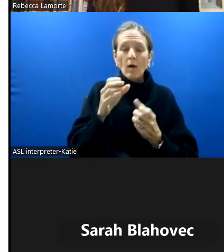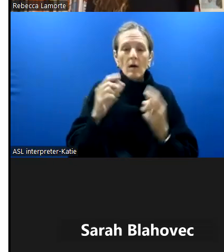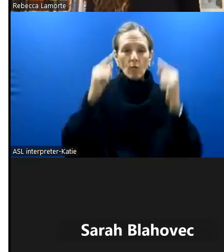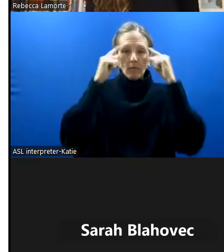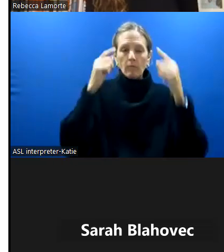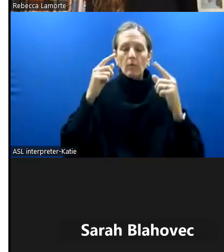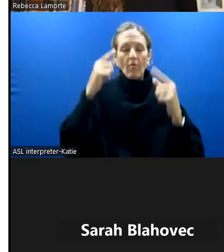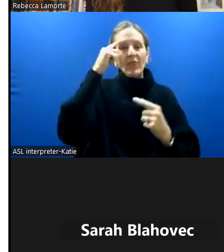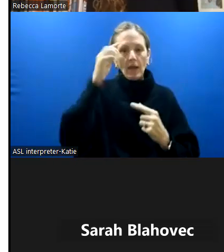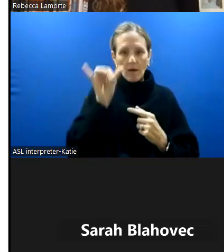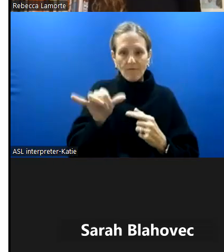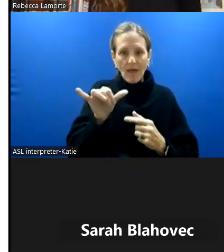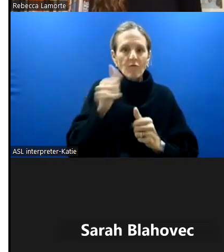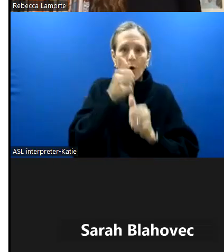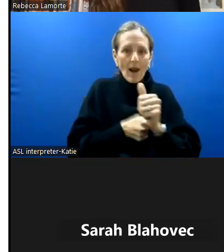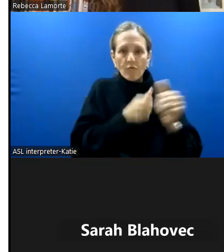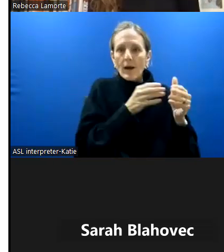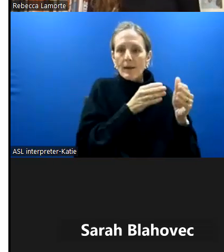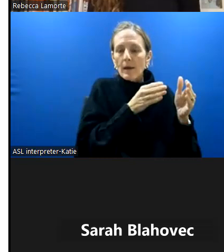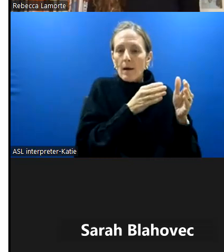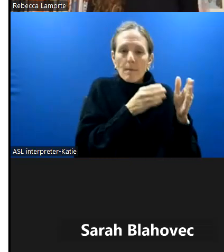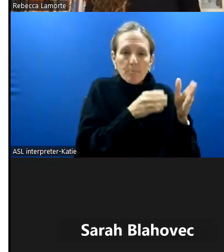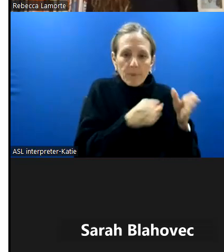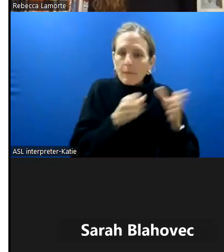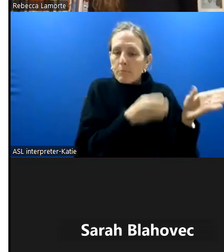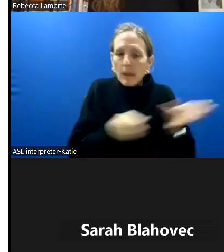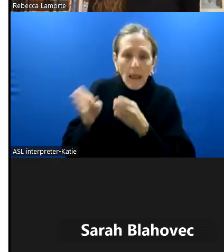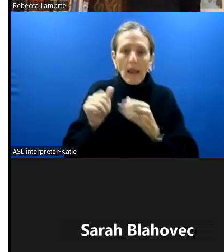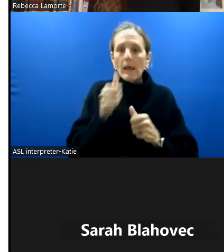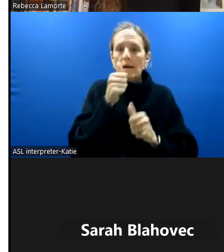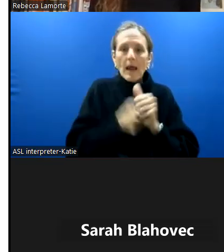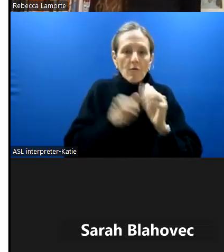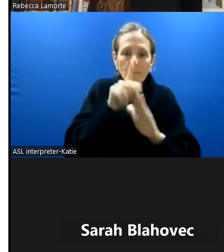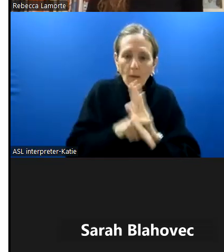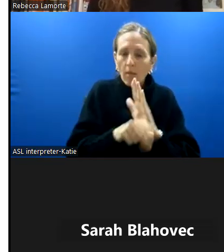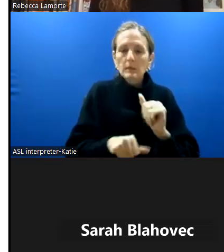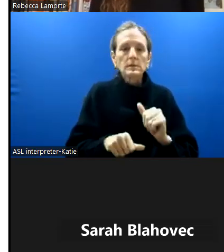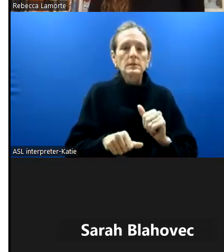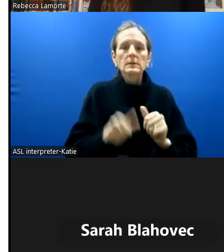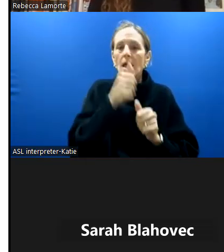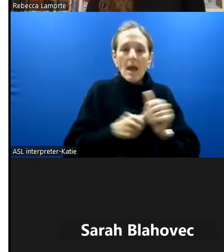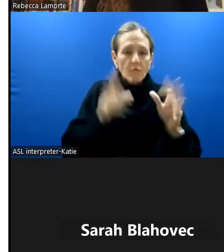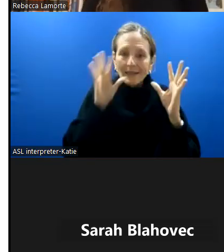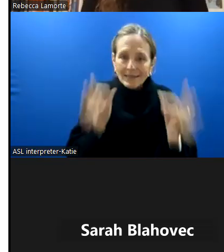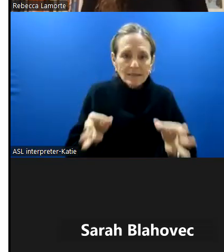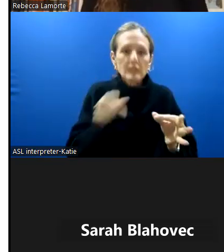every plan you put out, every event you host, every policy that you talk about. And so now to dive in a little bit deeper,